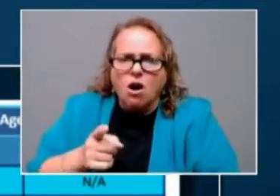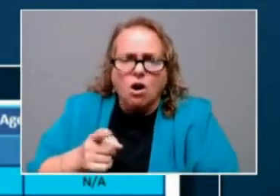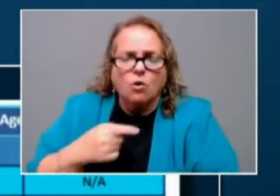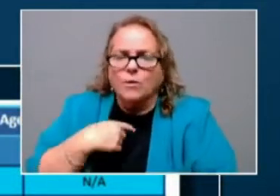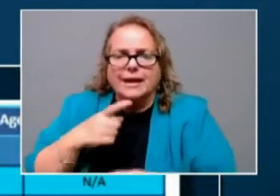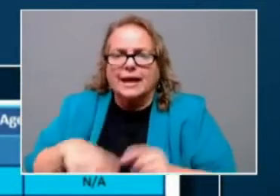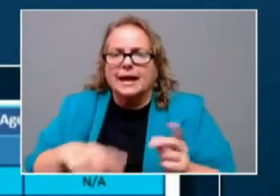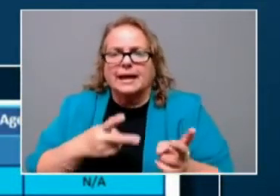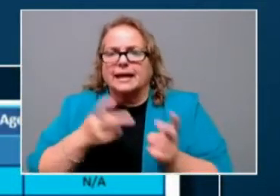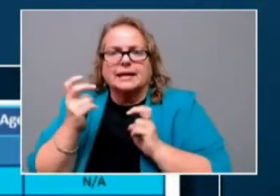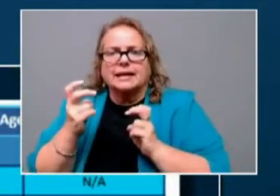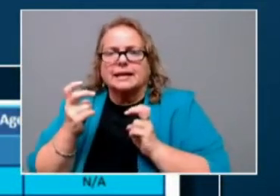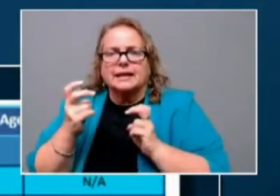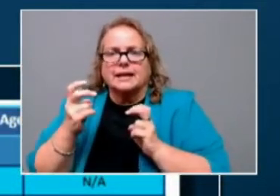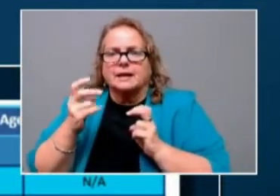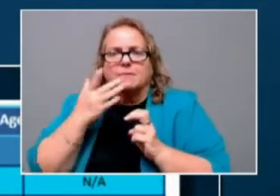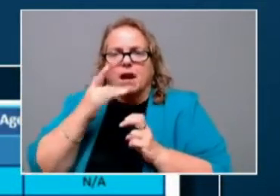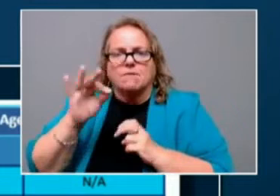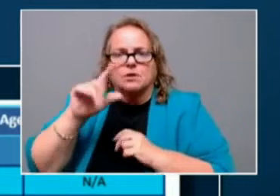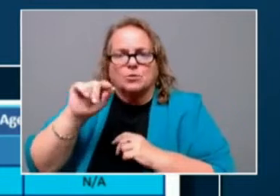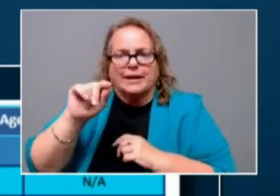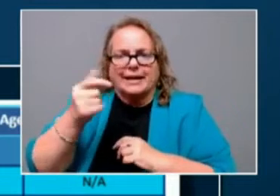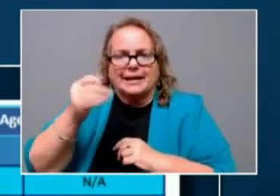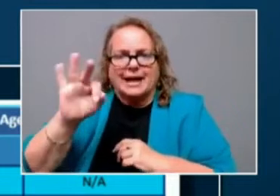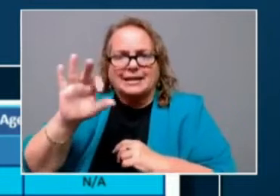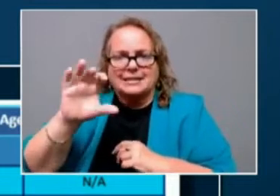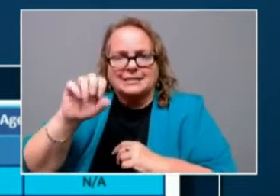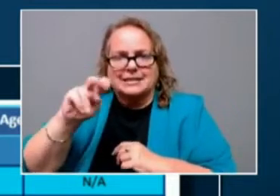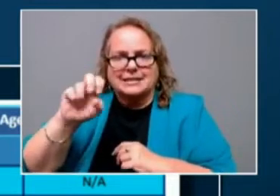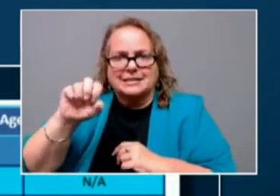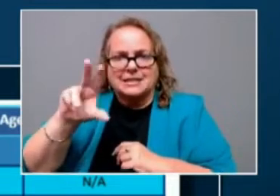census data when we did our upgrade. And we'll show you in a minute, we were